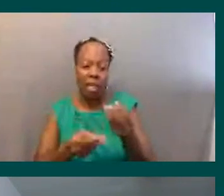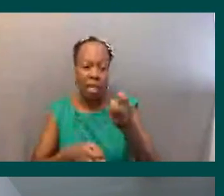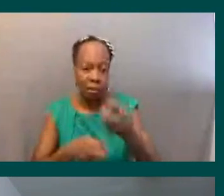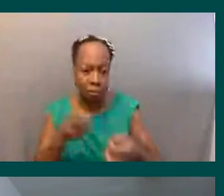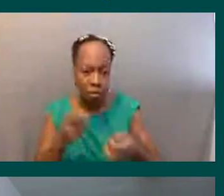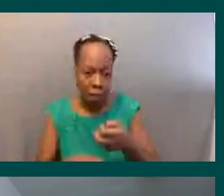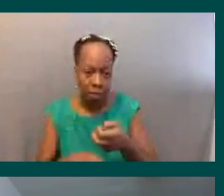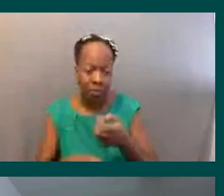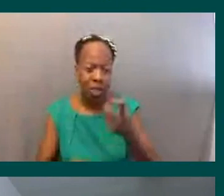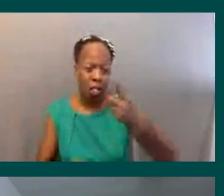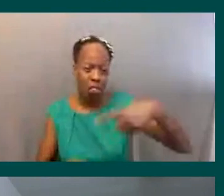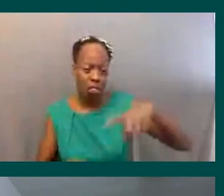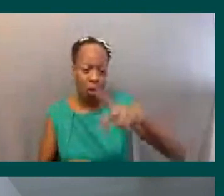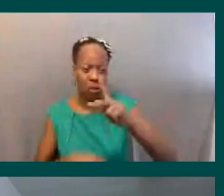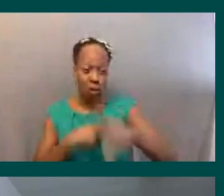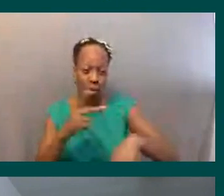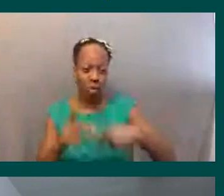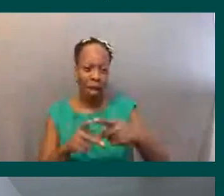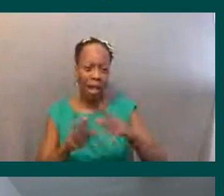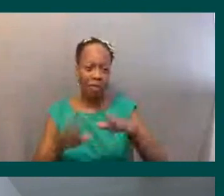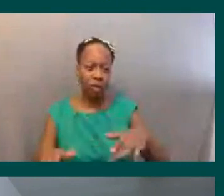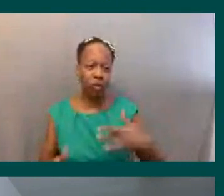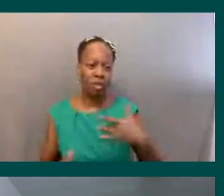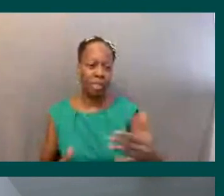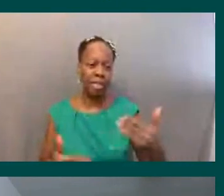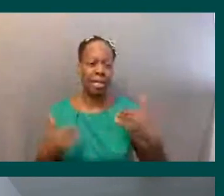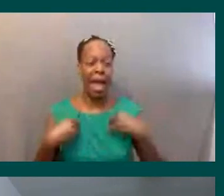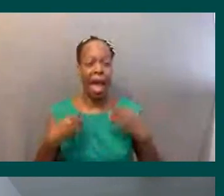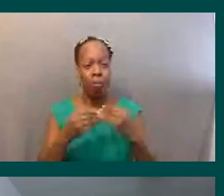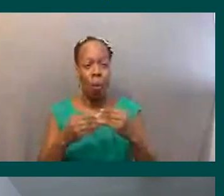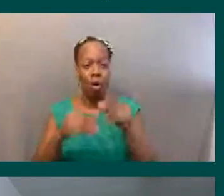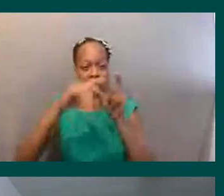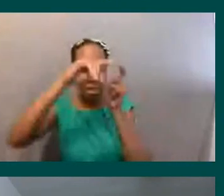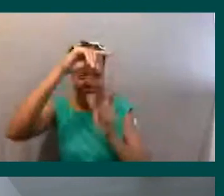that we want to watch more closely, see them more frequently